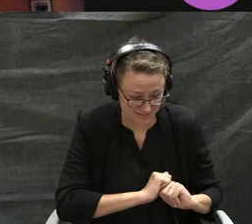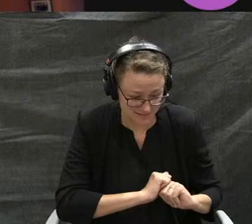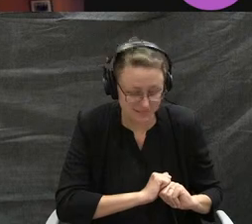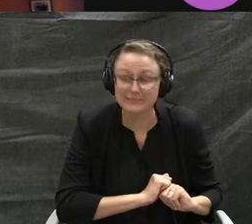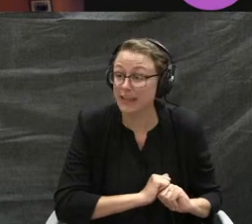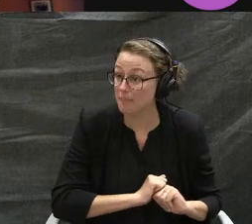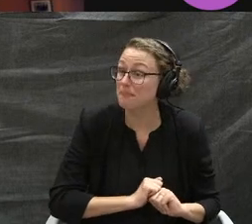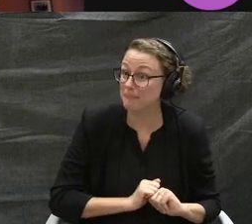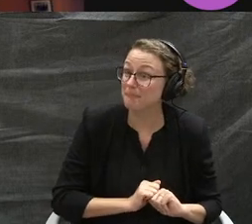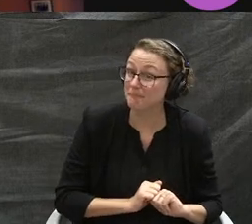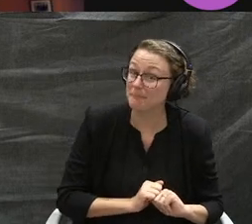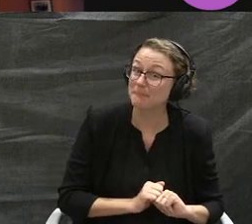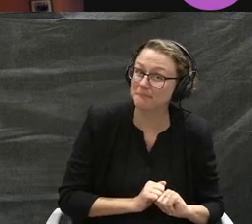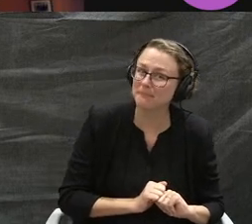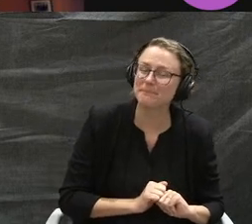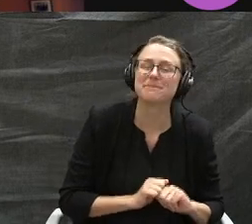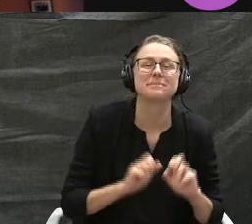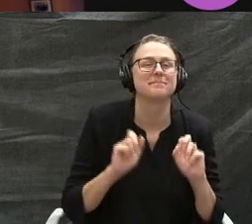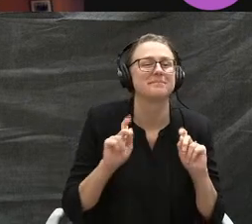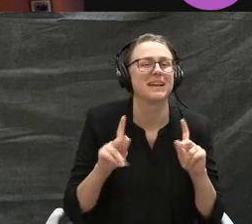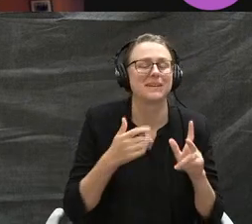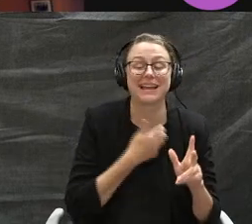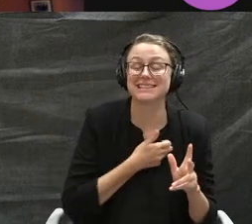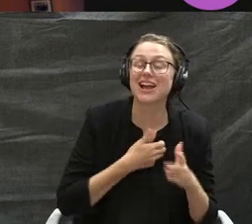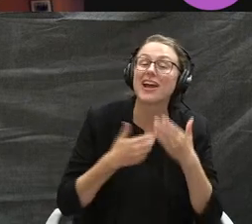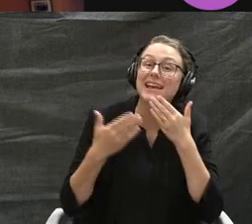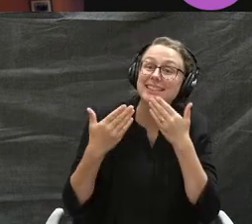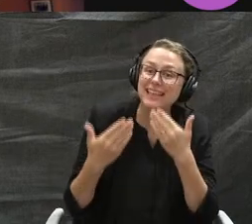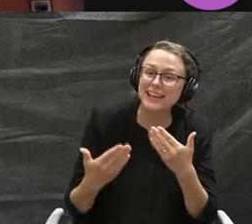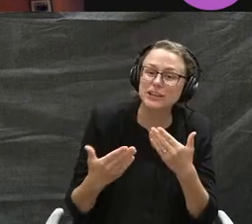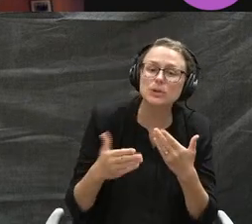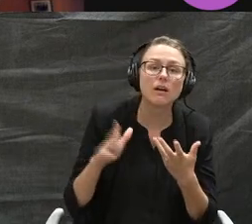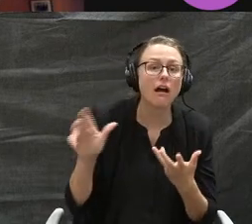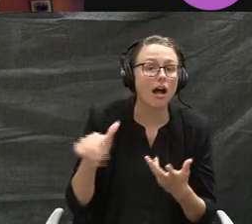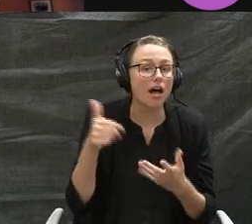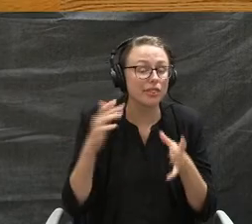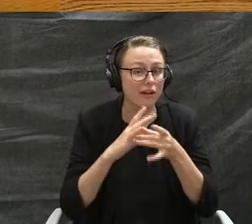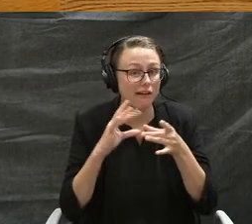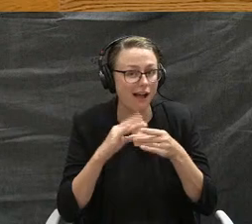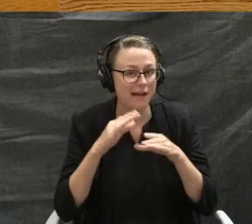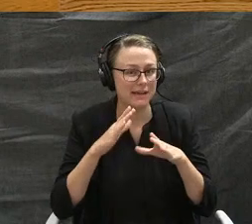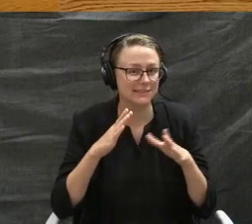Yeah, OK, sorry, thank you. Does anybody have any comments, questions or changes on goal for?